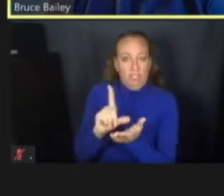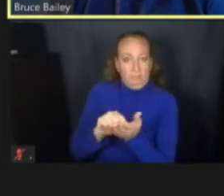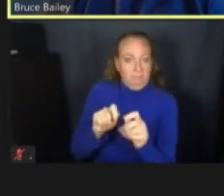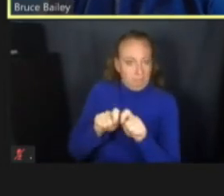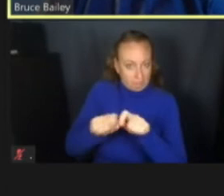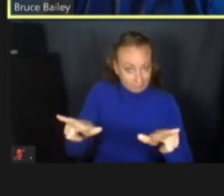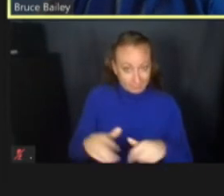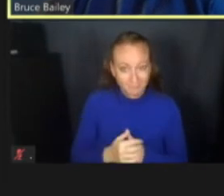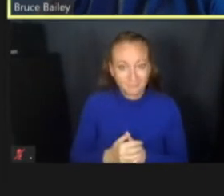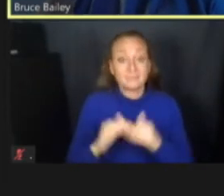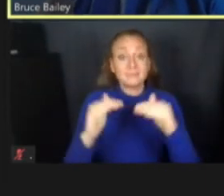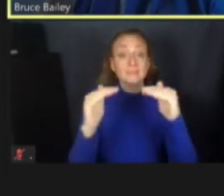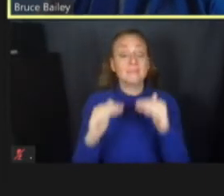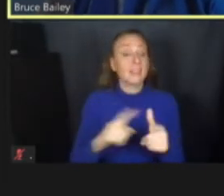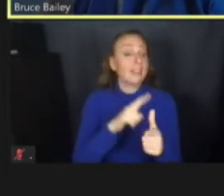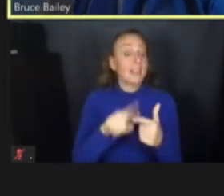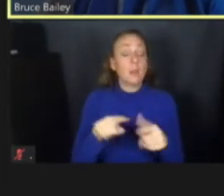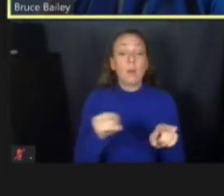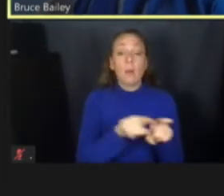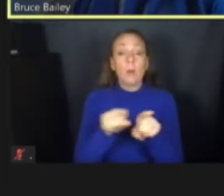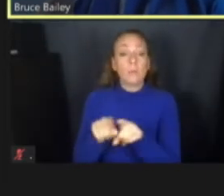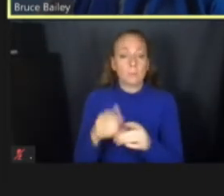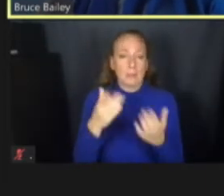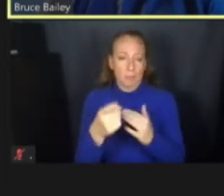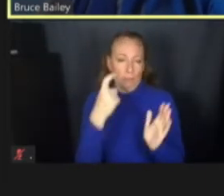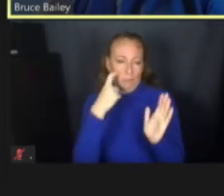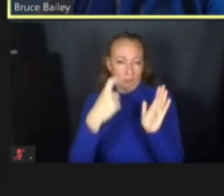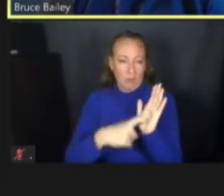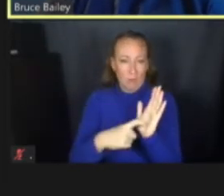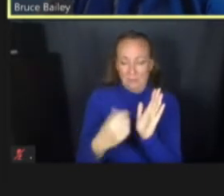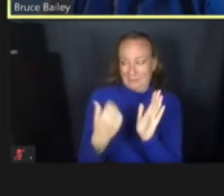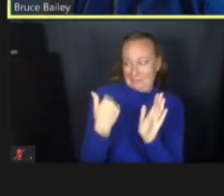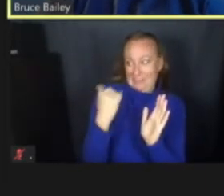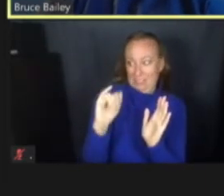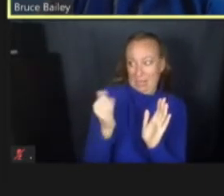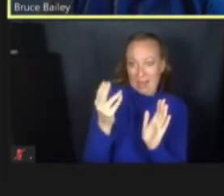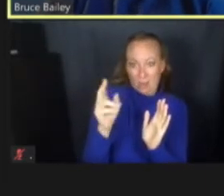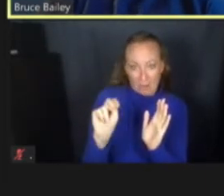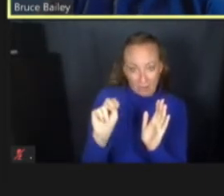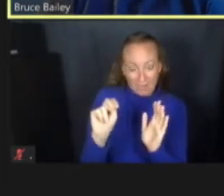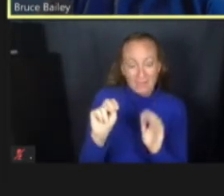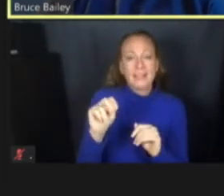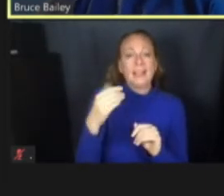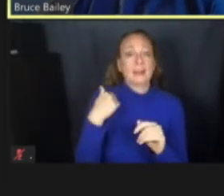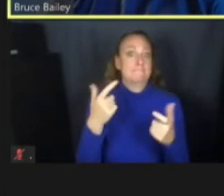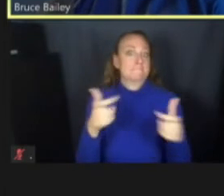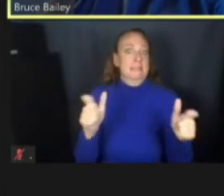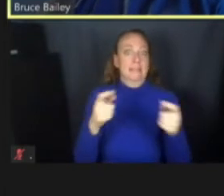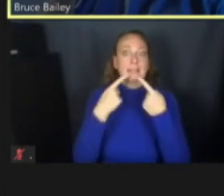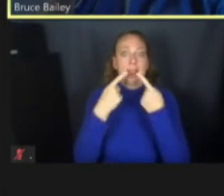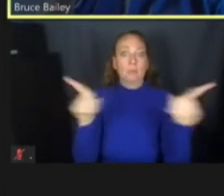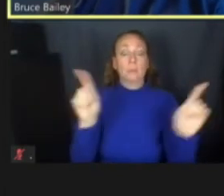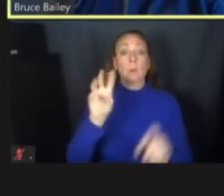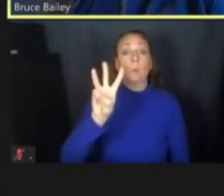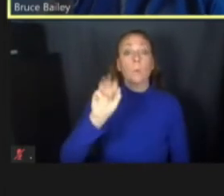And then there's also going, you may have noticed it, heard in January, there was a pretty big announcement that WCAG 3,